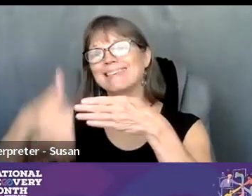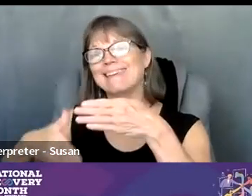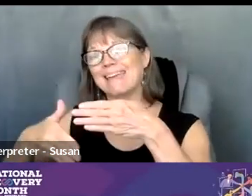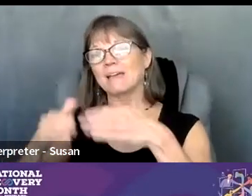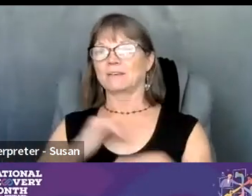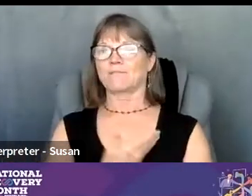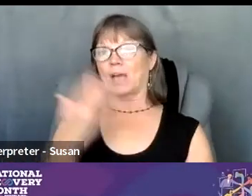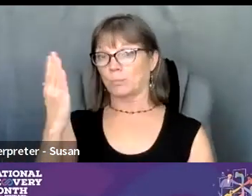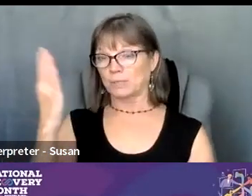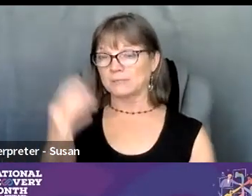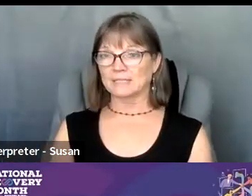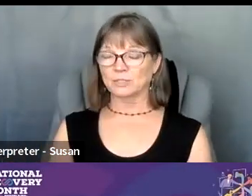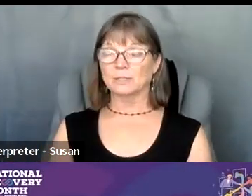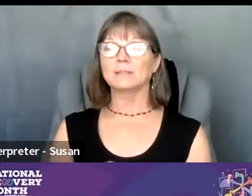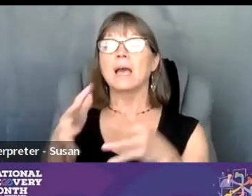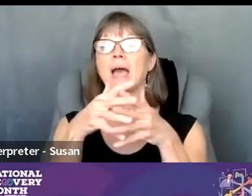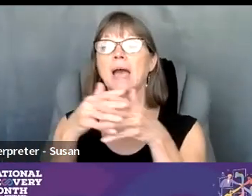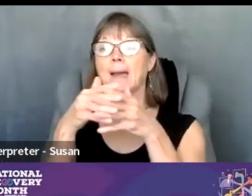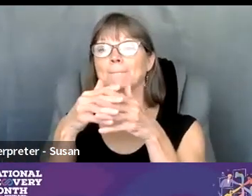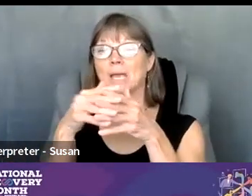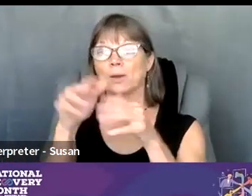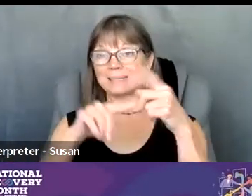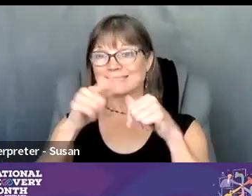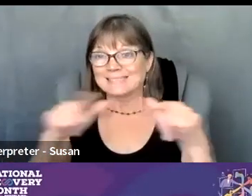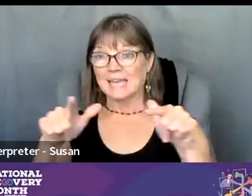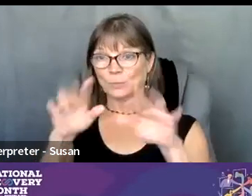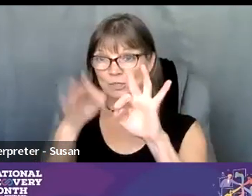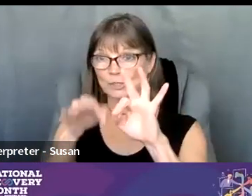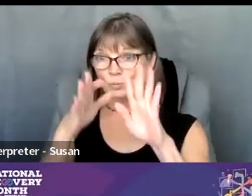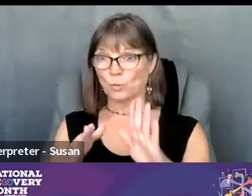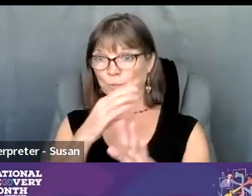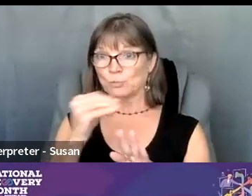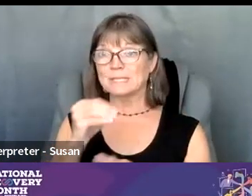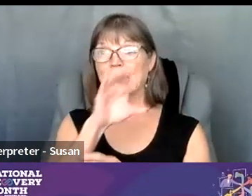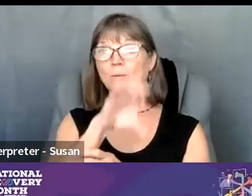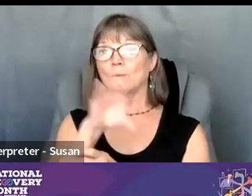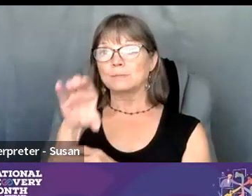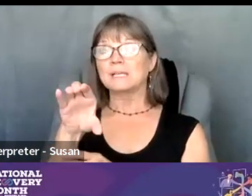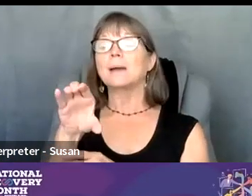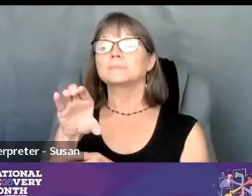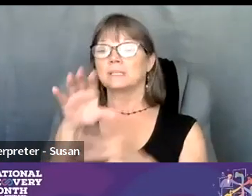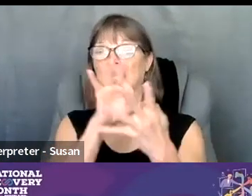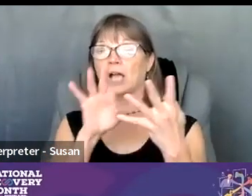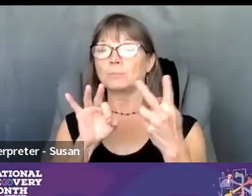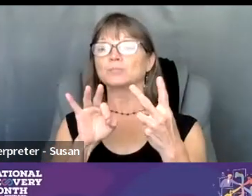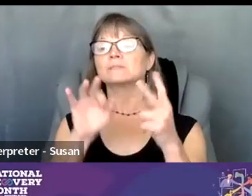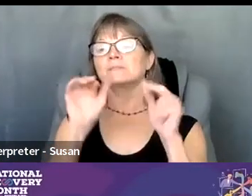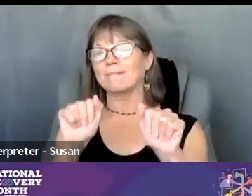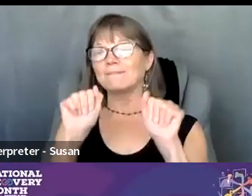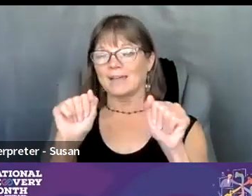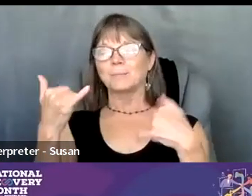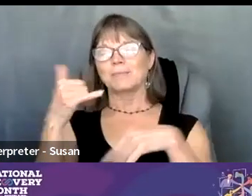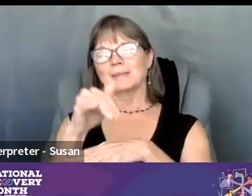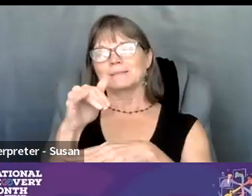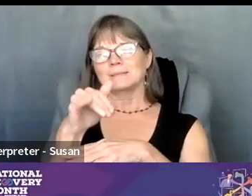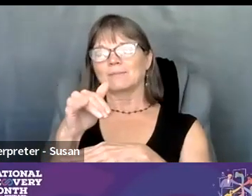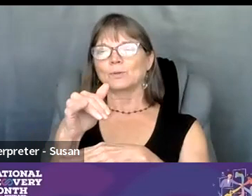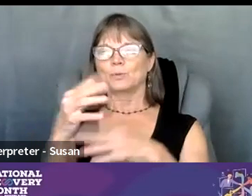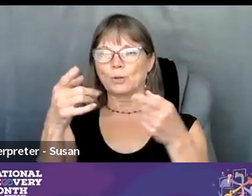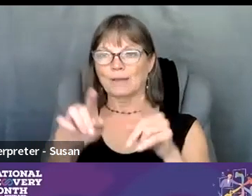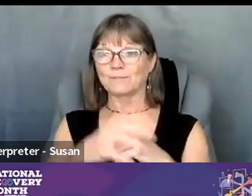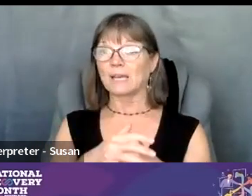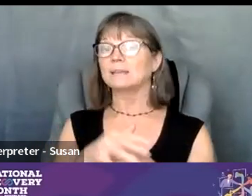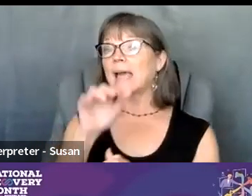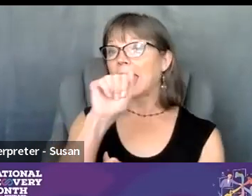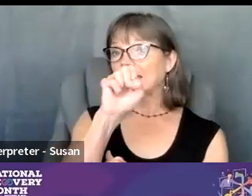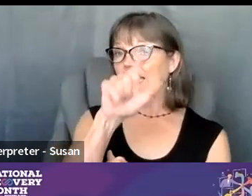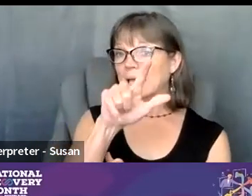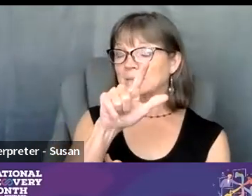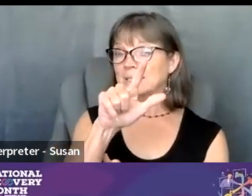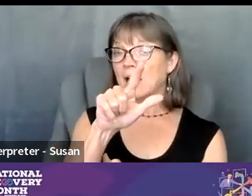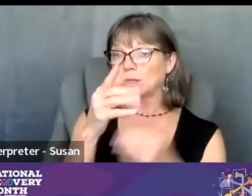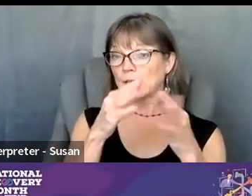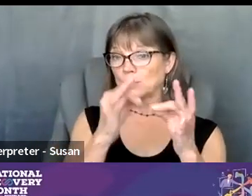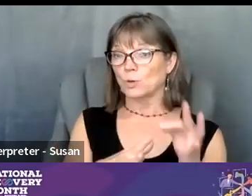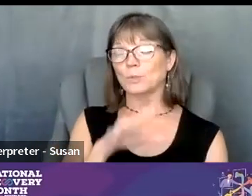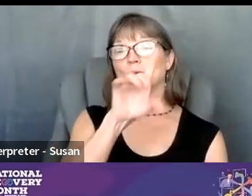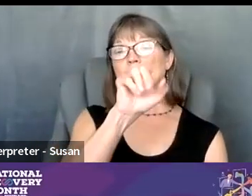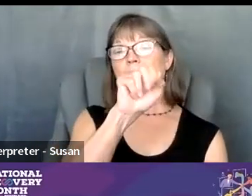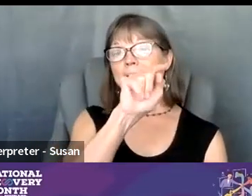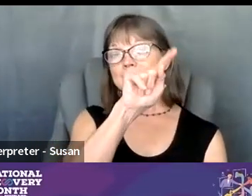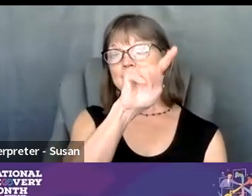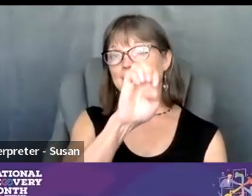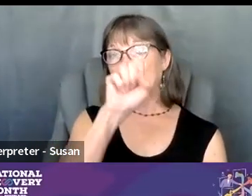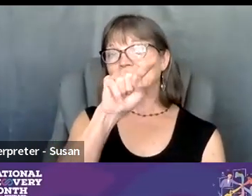Strategy Planning Office: American sign language interpreters and closed captioning options will be available for today's event. The American fine-language interpreters for today will be danette dilman bridges, and Susan King Lanier